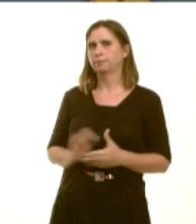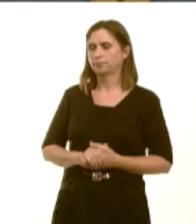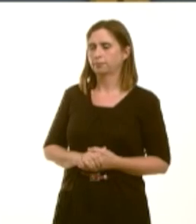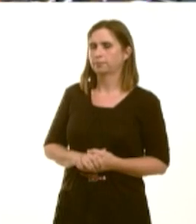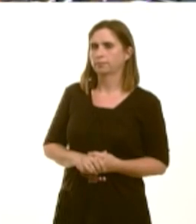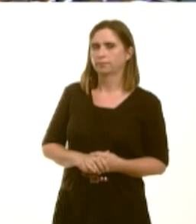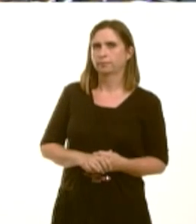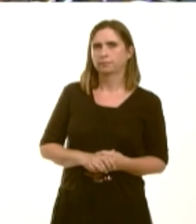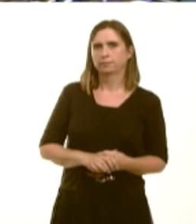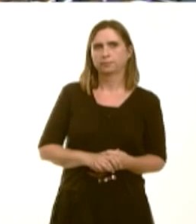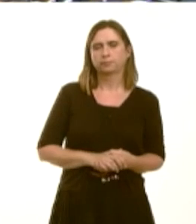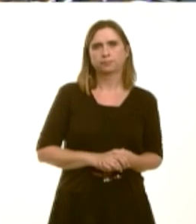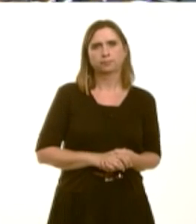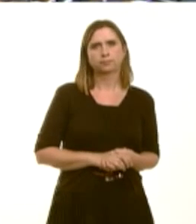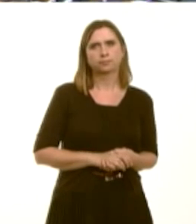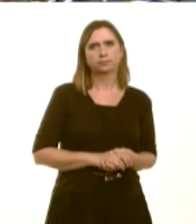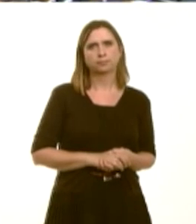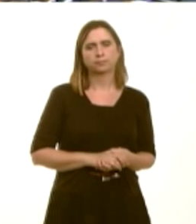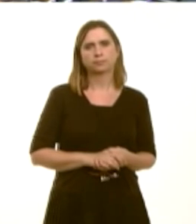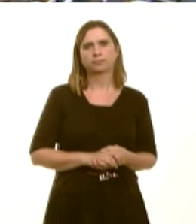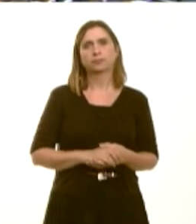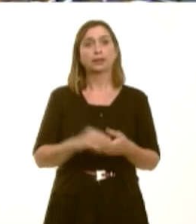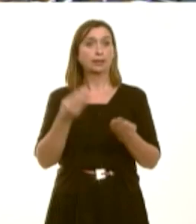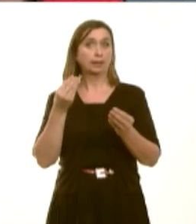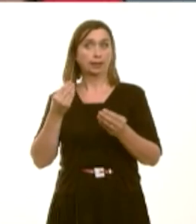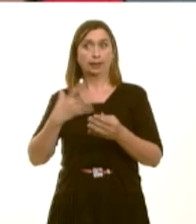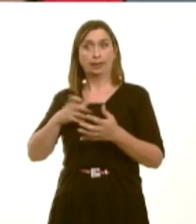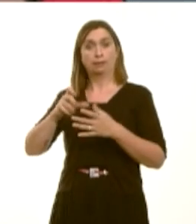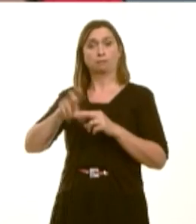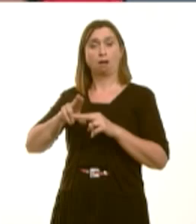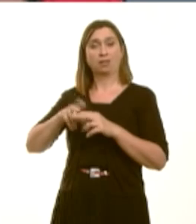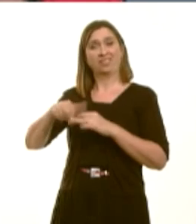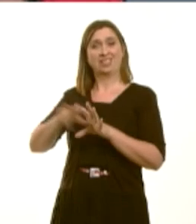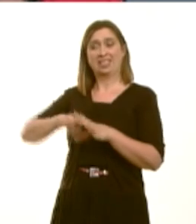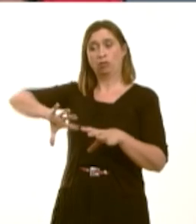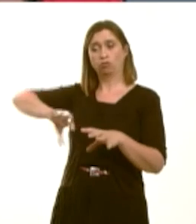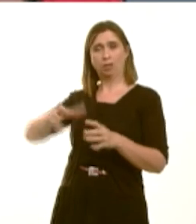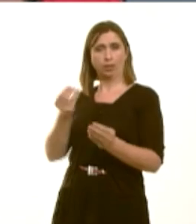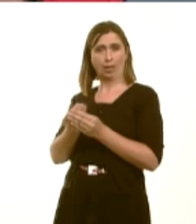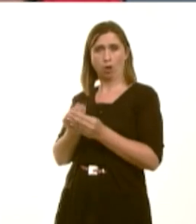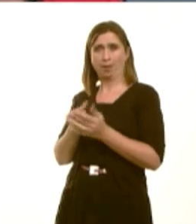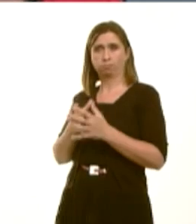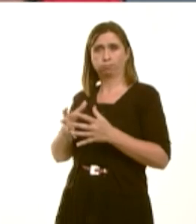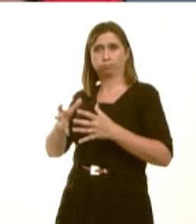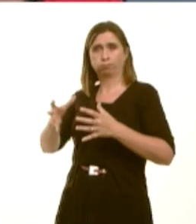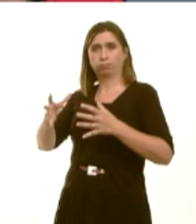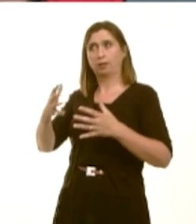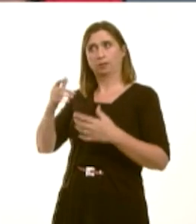major factors in attracting further economic development to the Cardiff city region is ensuring effective movement of traffic. We look forward to electrification, of course,